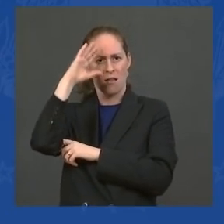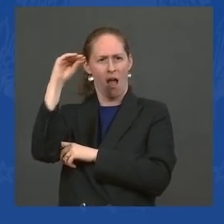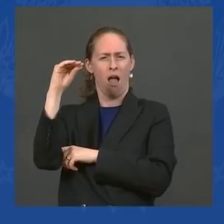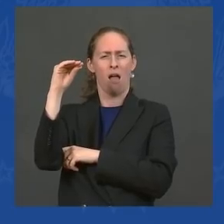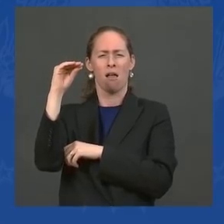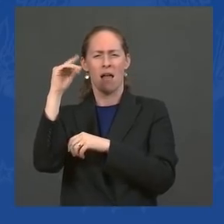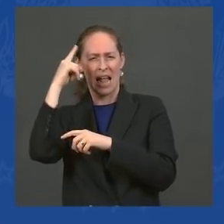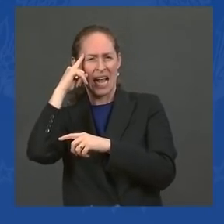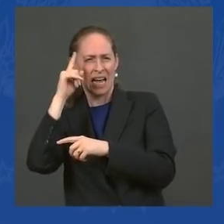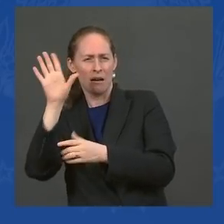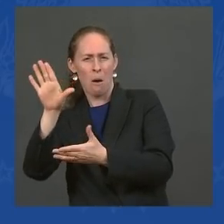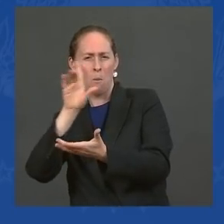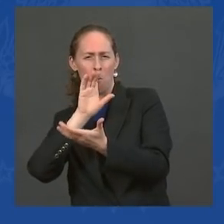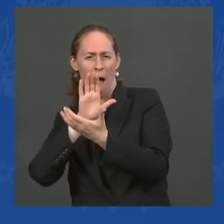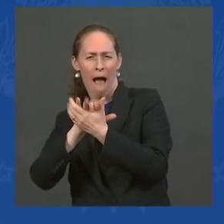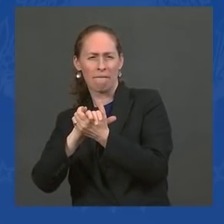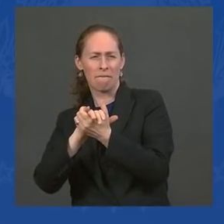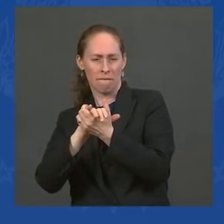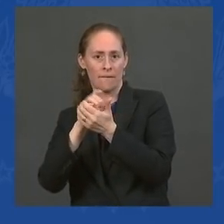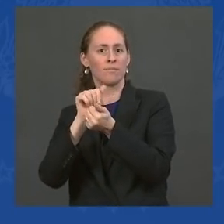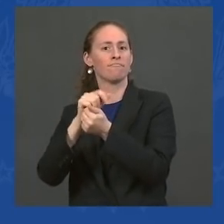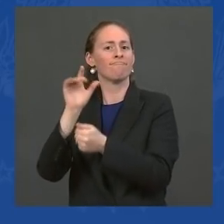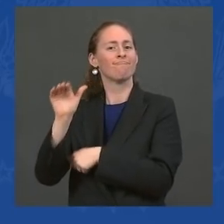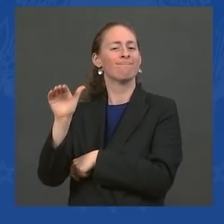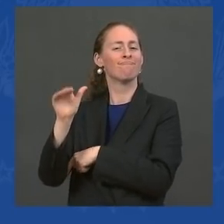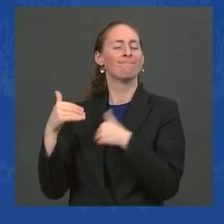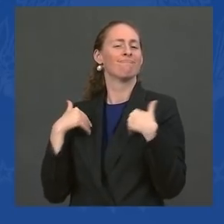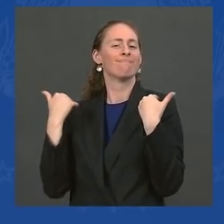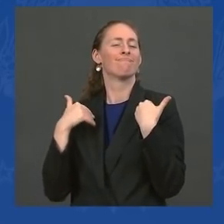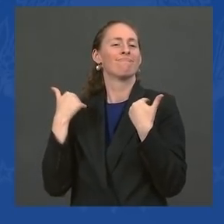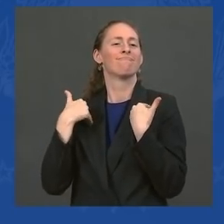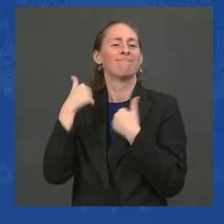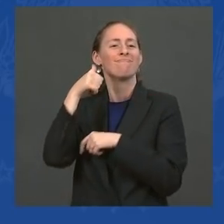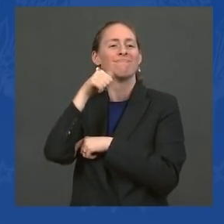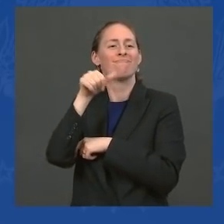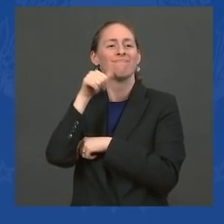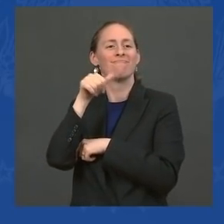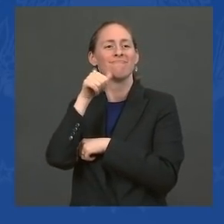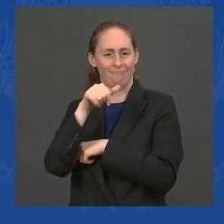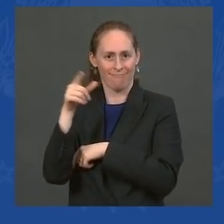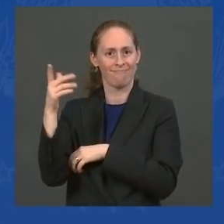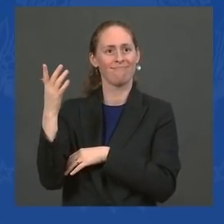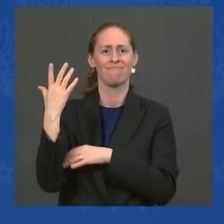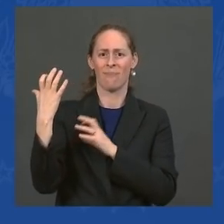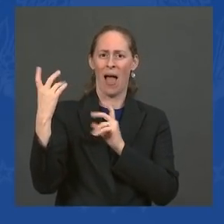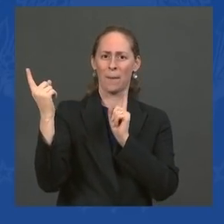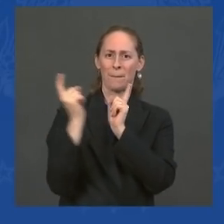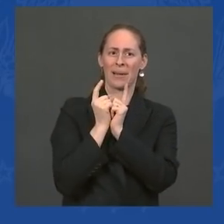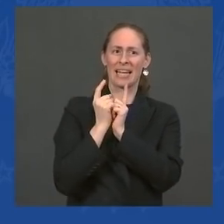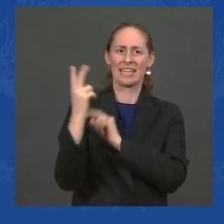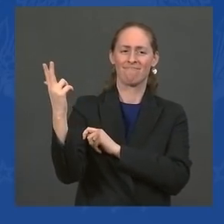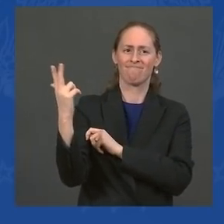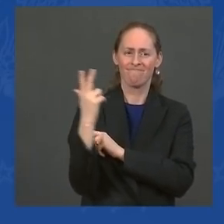the little girl said, "Could I talk to you?" And she had this -- I couldn't tell -- understand what she had in her hand; it looked it a teddy bear or something.